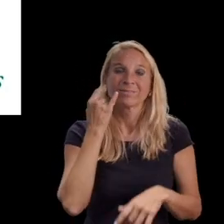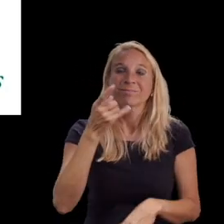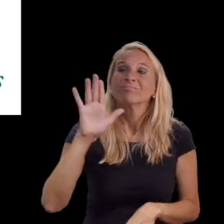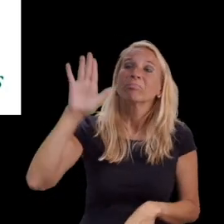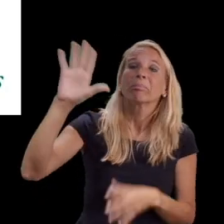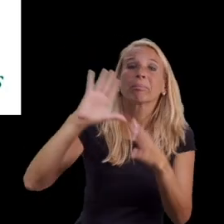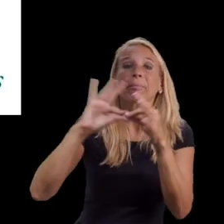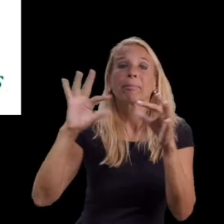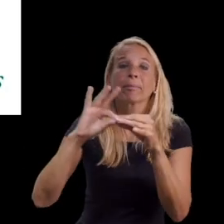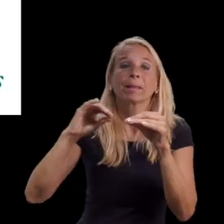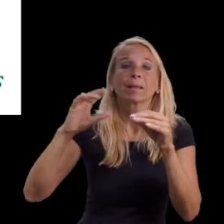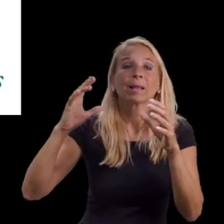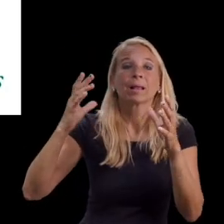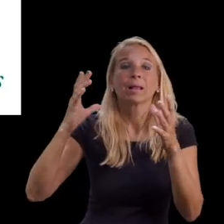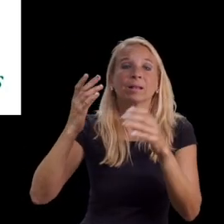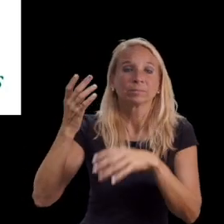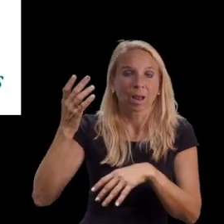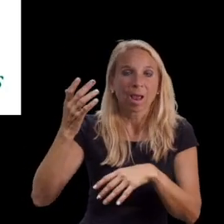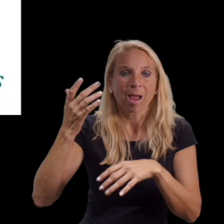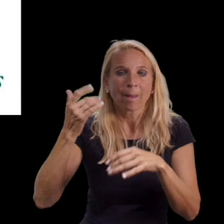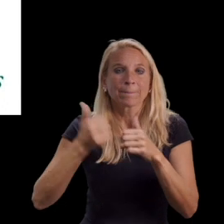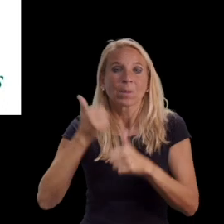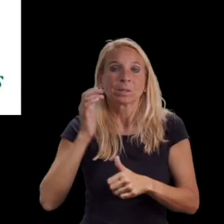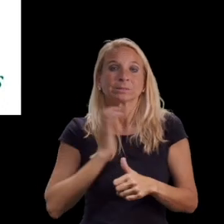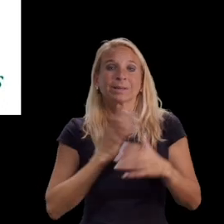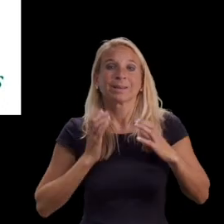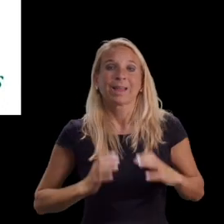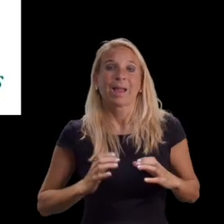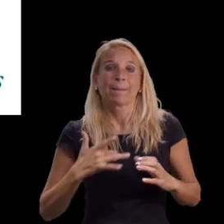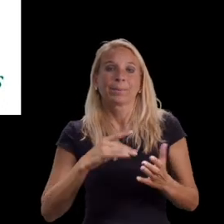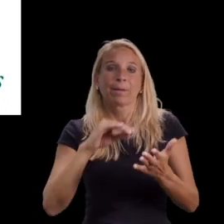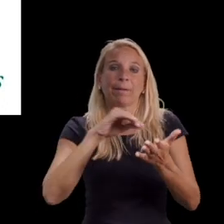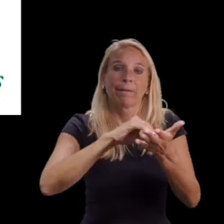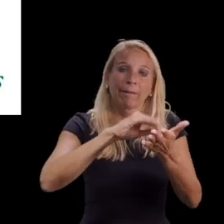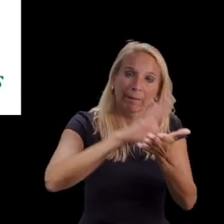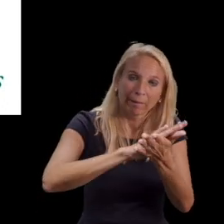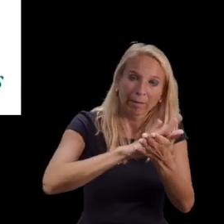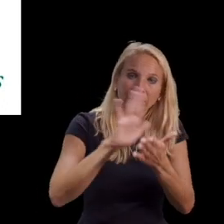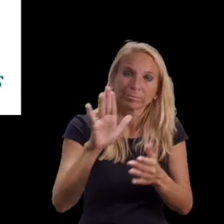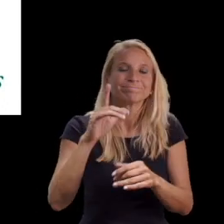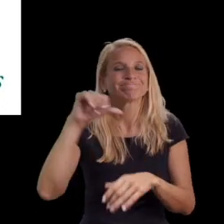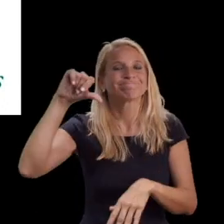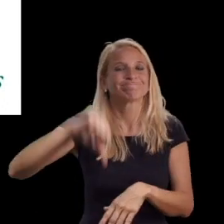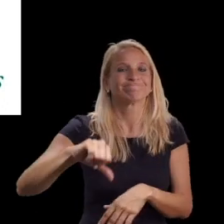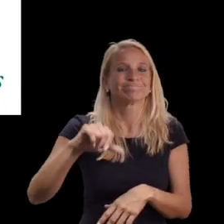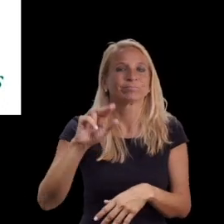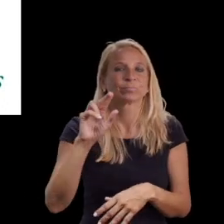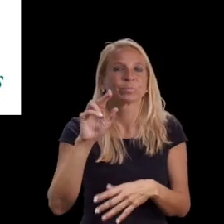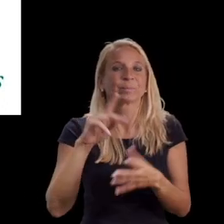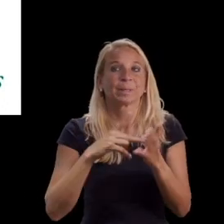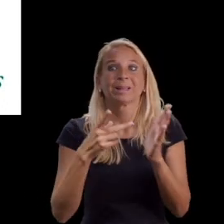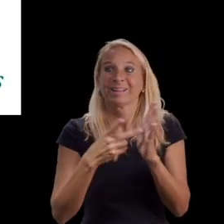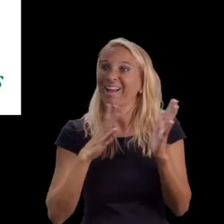be sure to write that down somewhere. Most of our clients write down on their denial notice which is just as great.